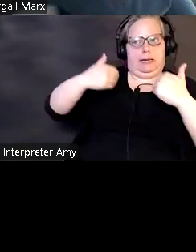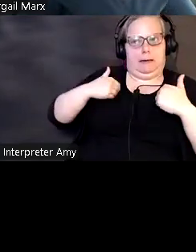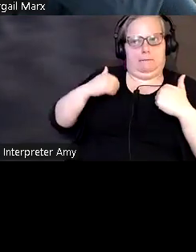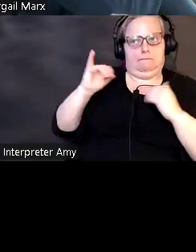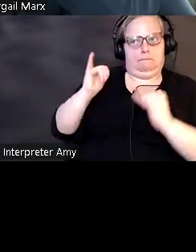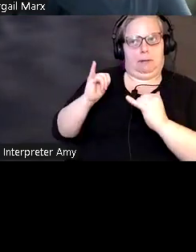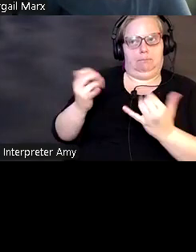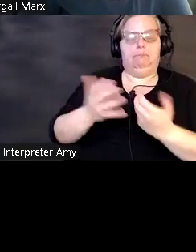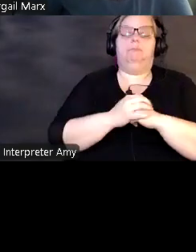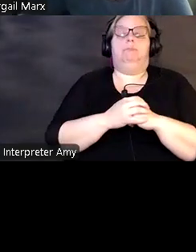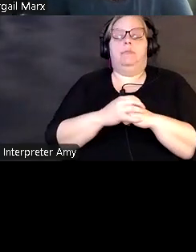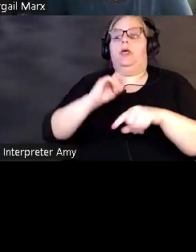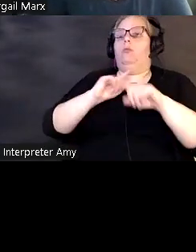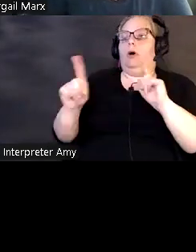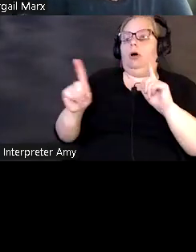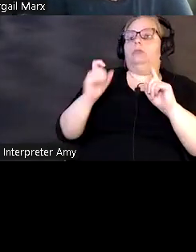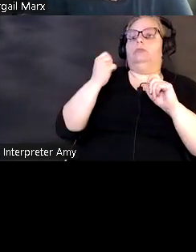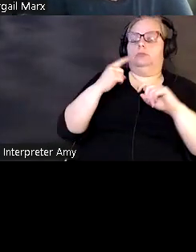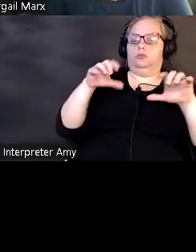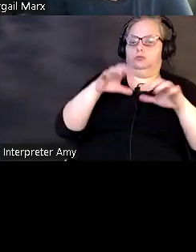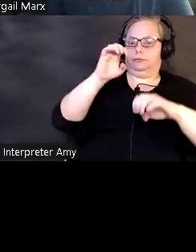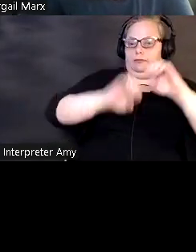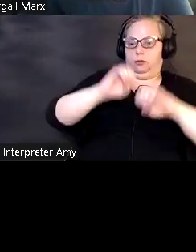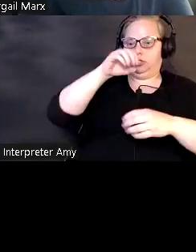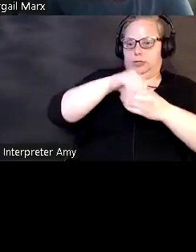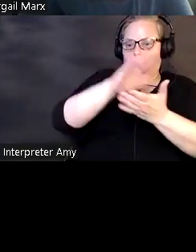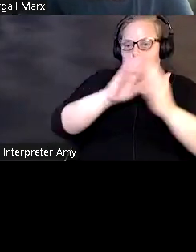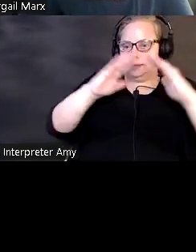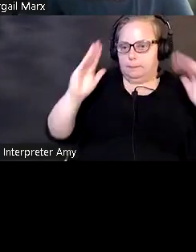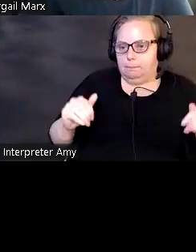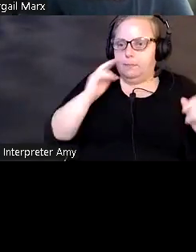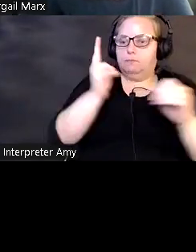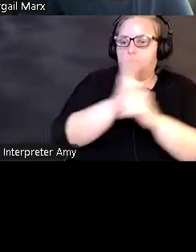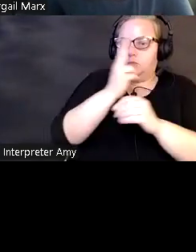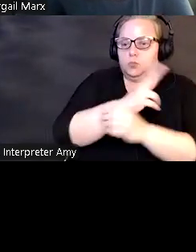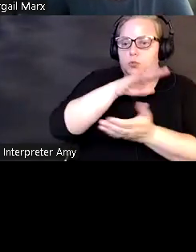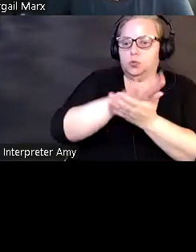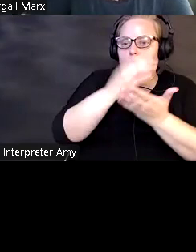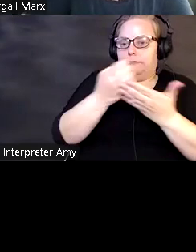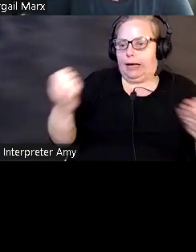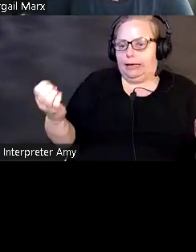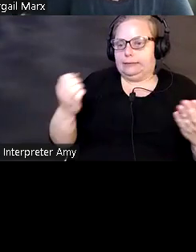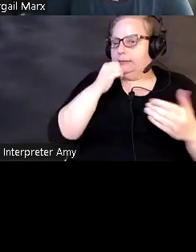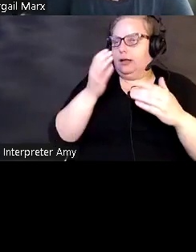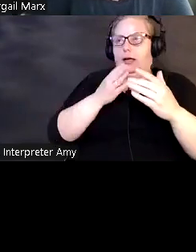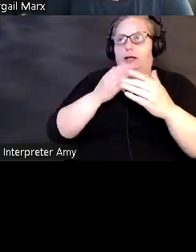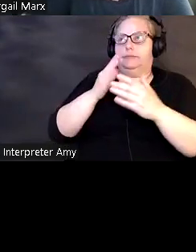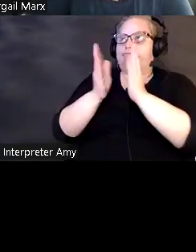But to do an evaluation within the schools, I mean, if you're using just a school device and not going through insurance and your school district is providing that device,